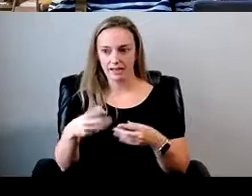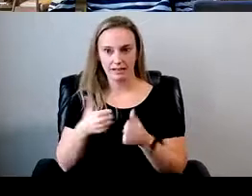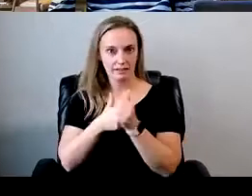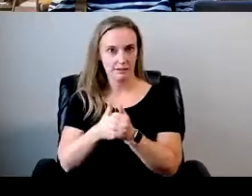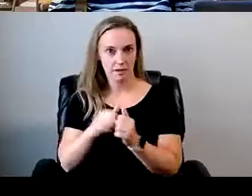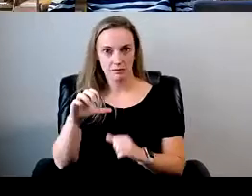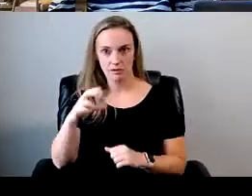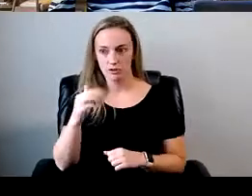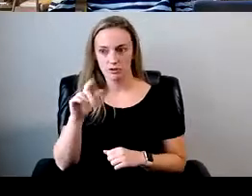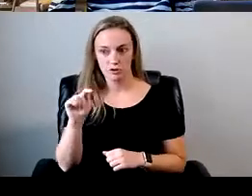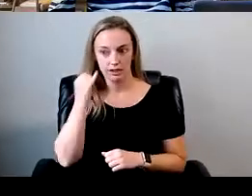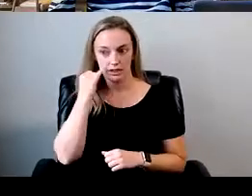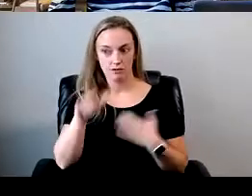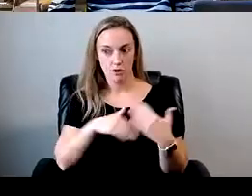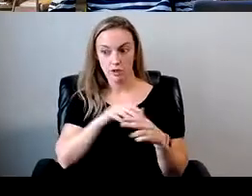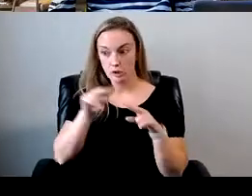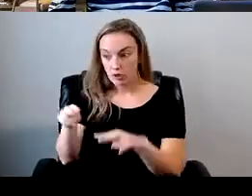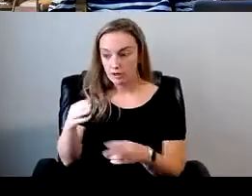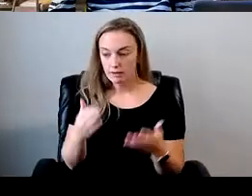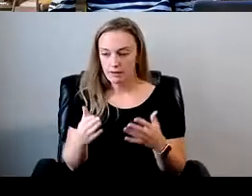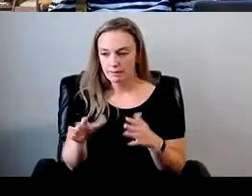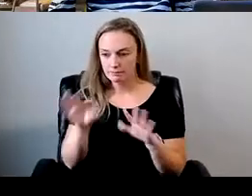So if we all look in there, maybe we can dig some stuff out.